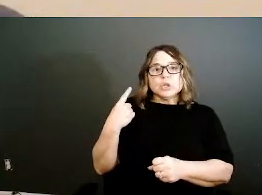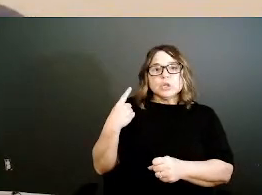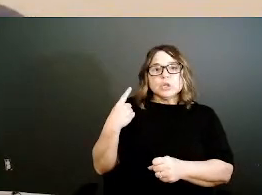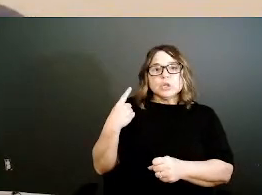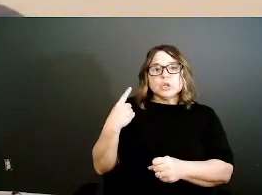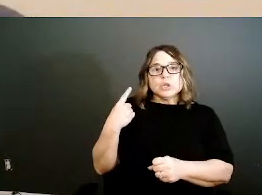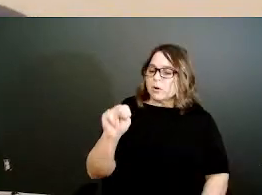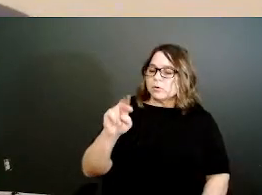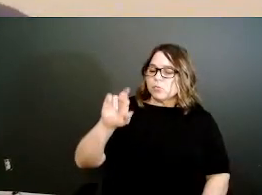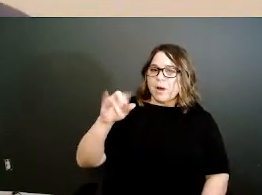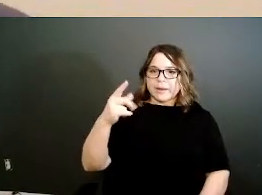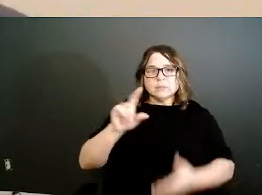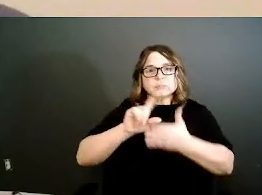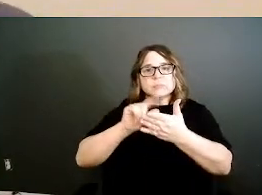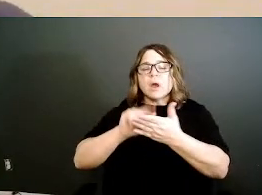TRACYIZATION BY TRYING TO ALIGN WITH COMMUNITY.